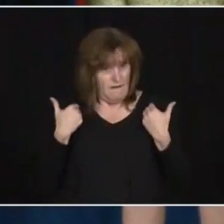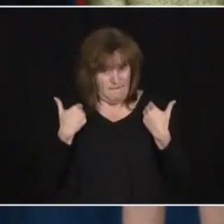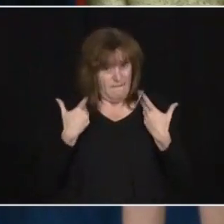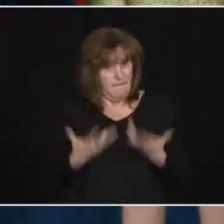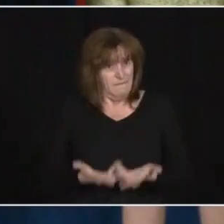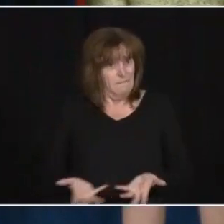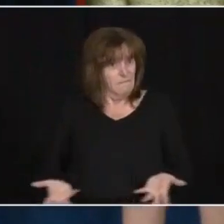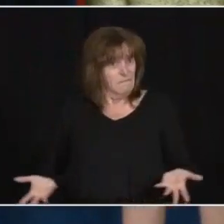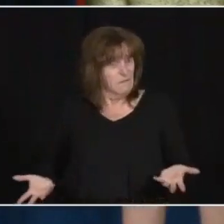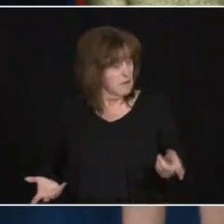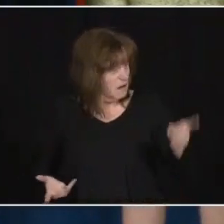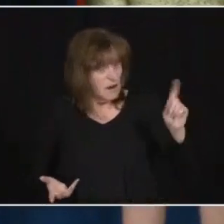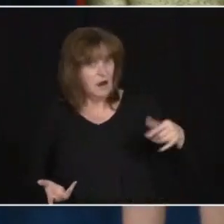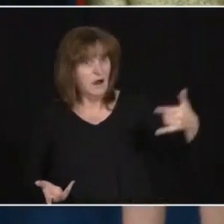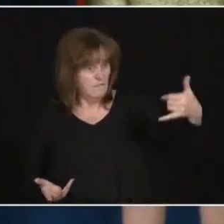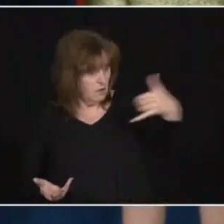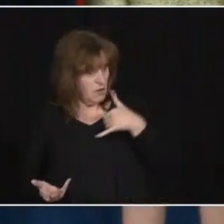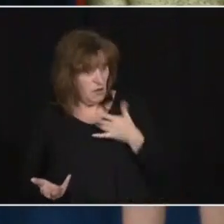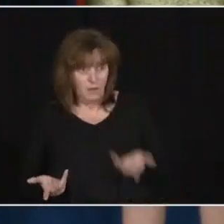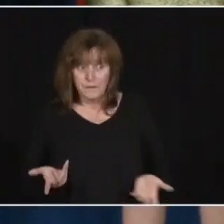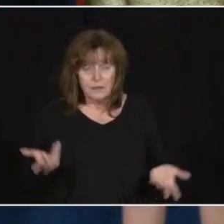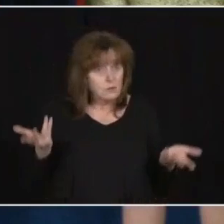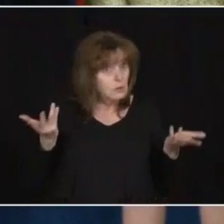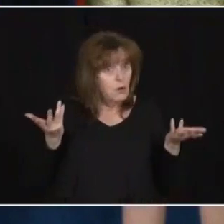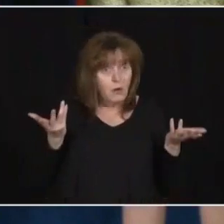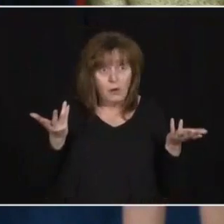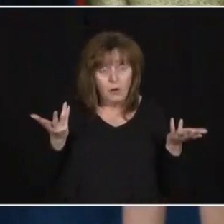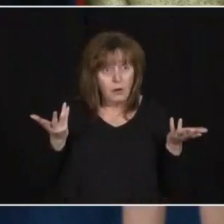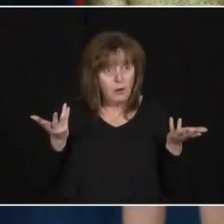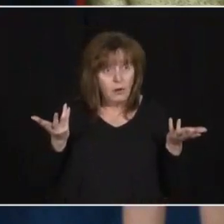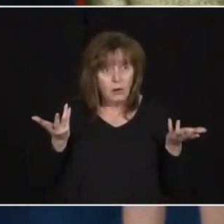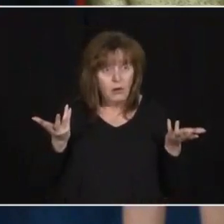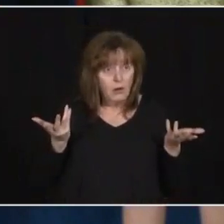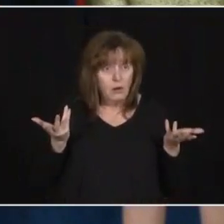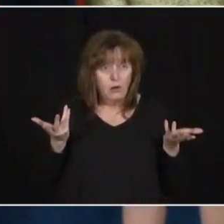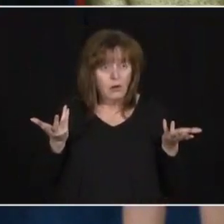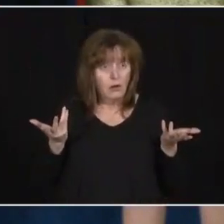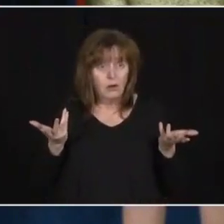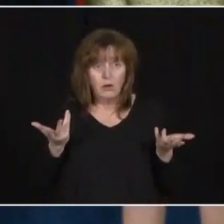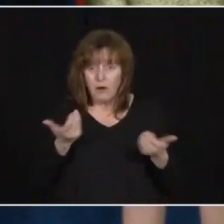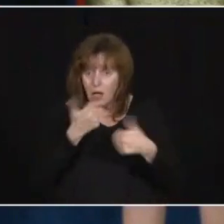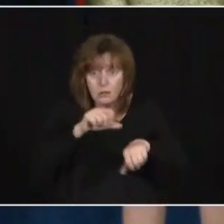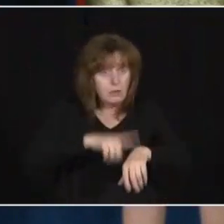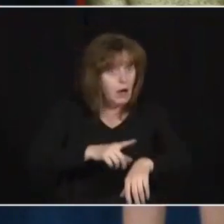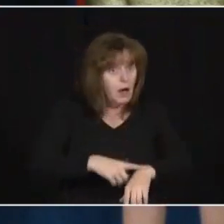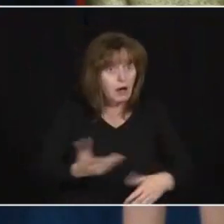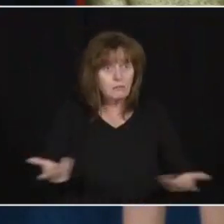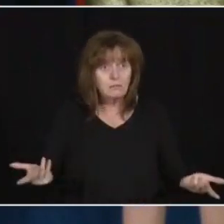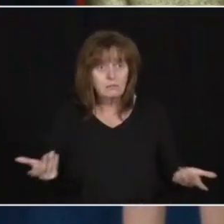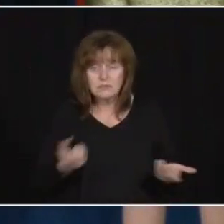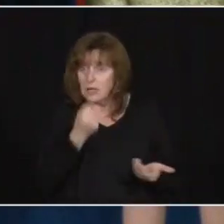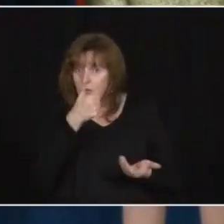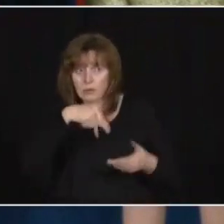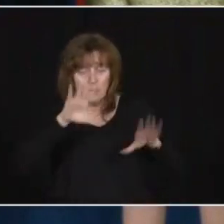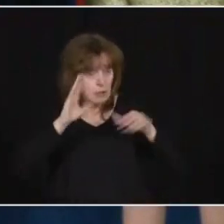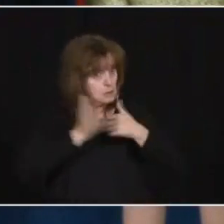do is call. If they can call any time time, Saturday, Sunday, whenever, if they notice they're running out.